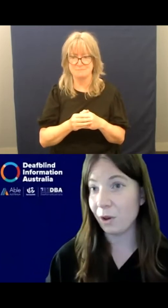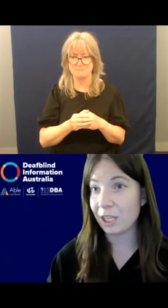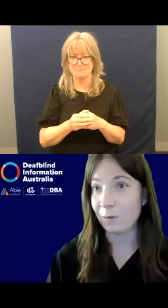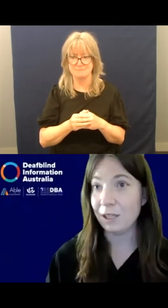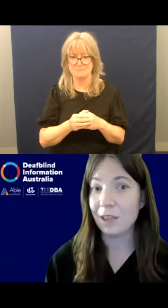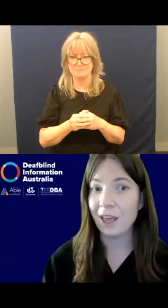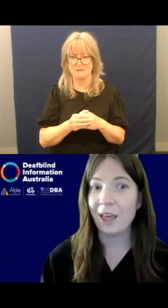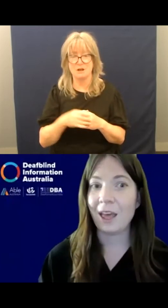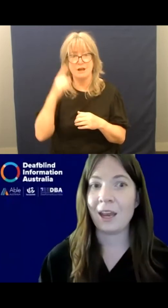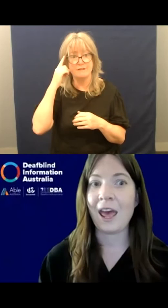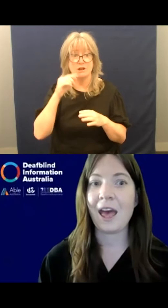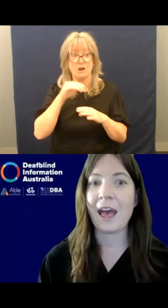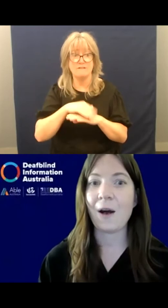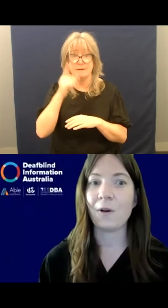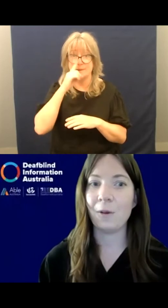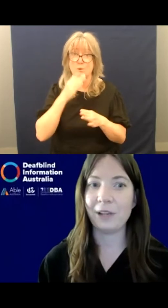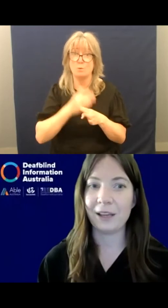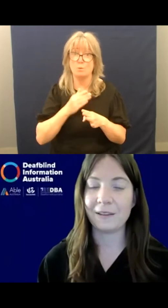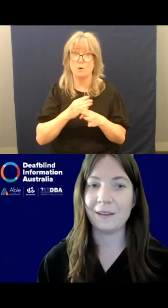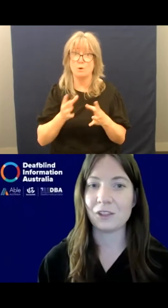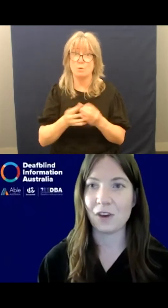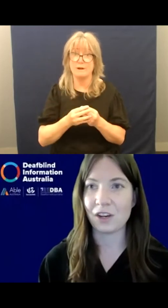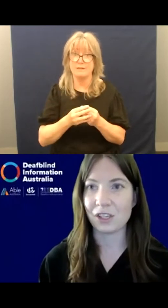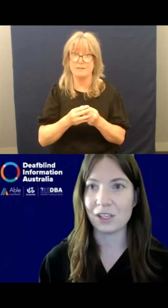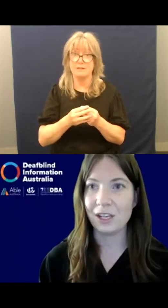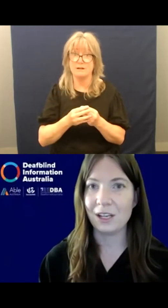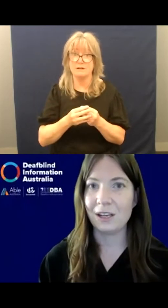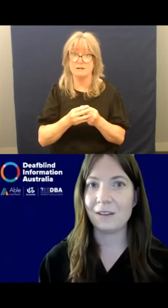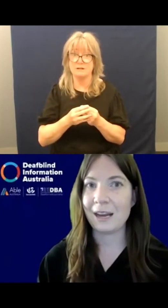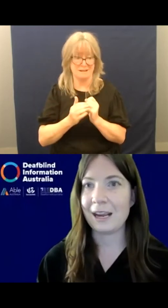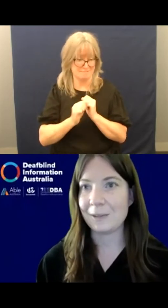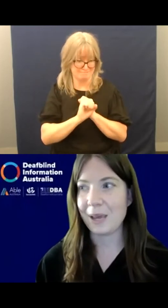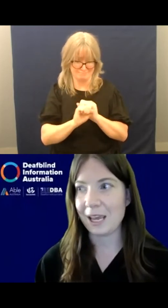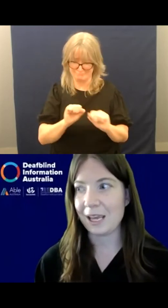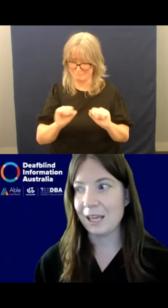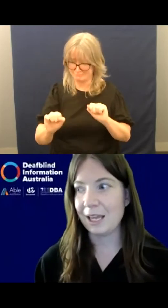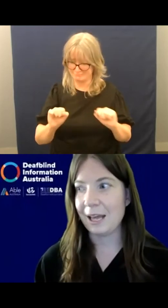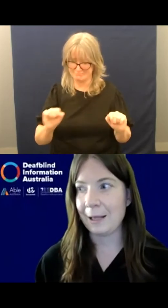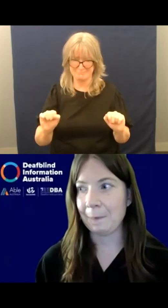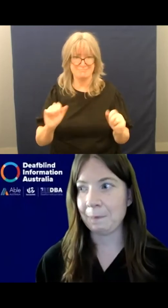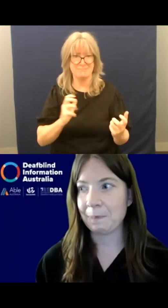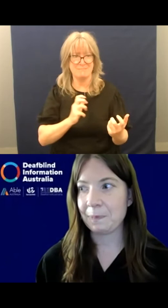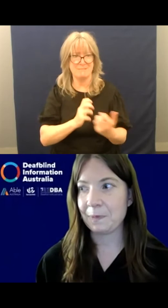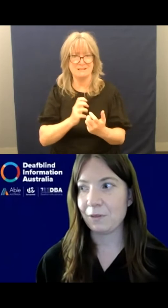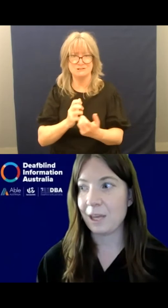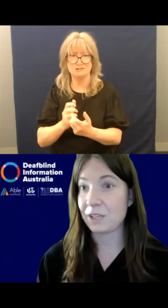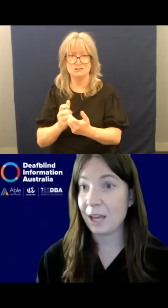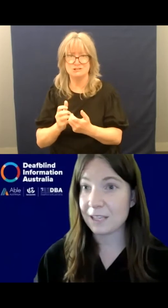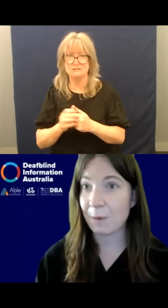with and how complex and structured does it need to be for them to understand what's